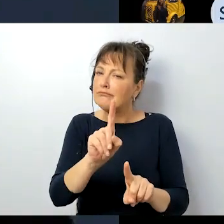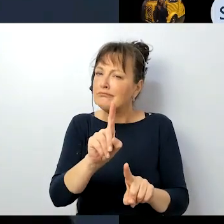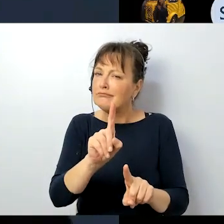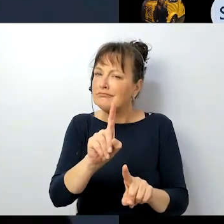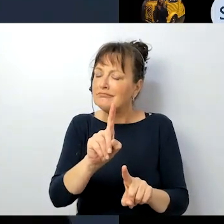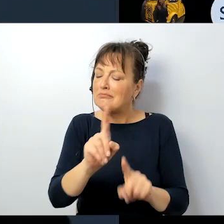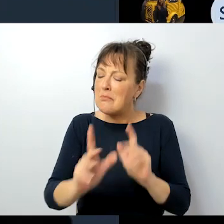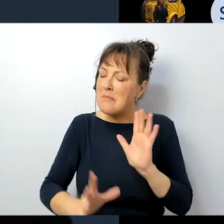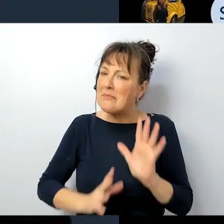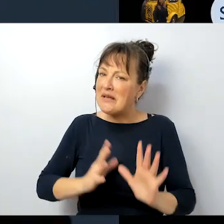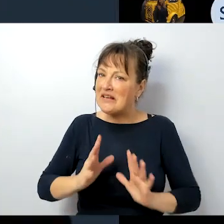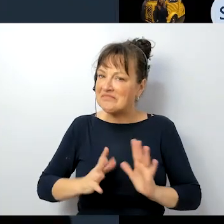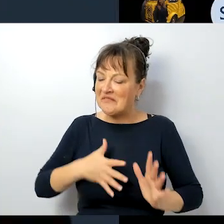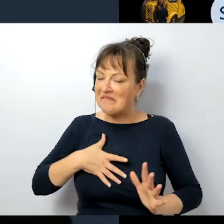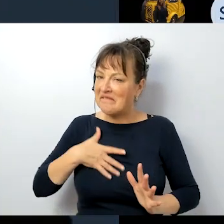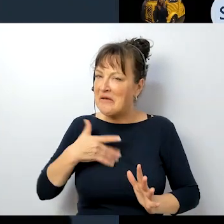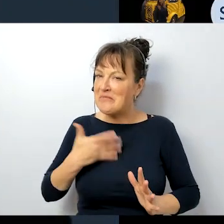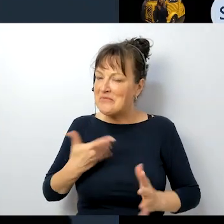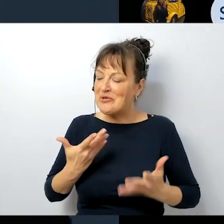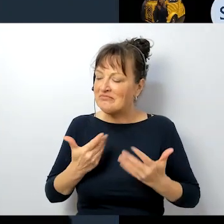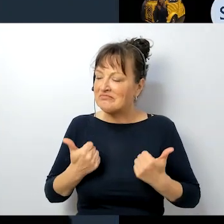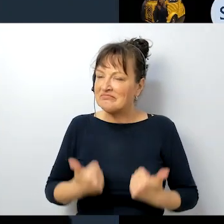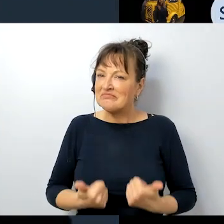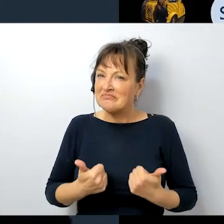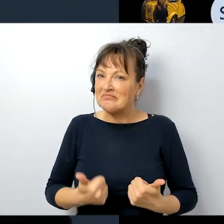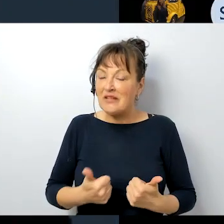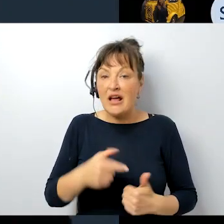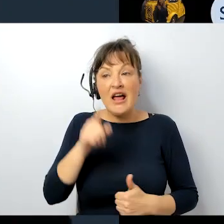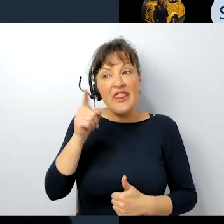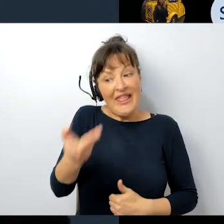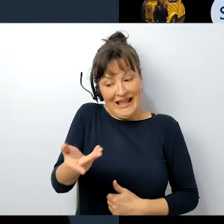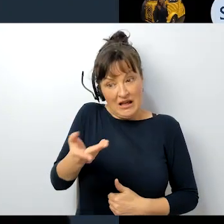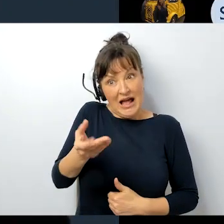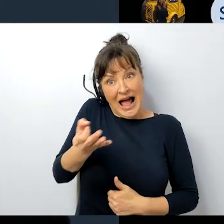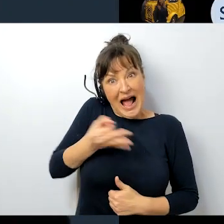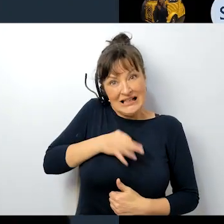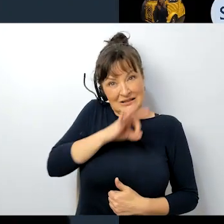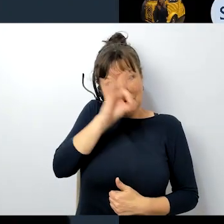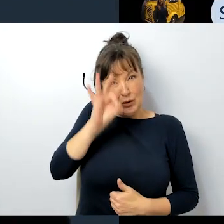all these machines and seeing everything but being prepared definitely made me feel more to